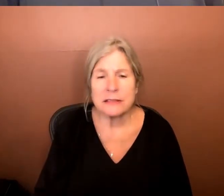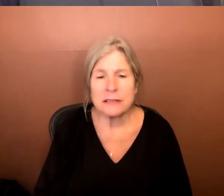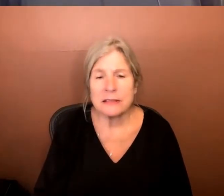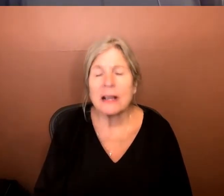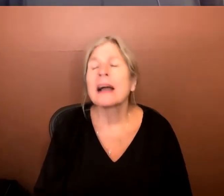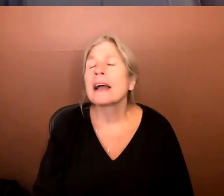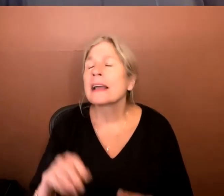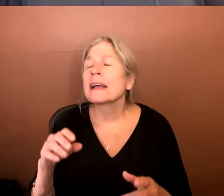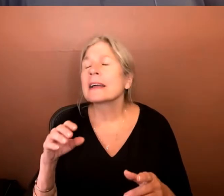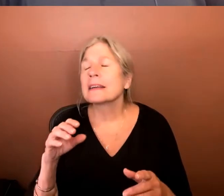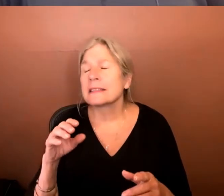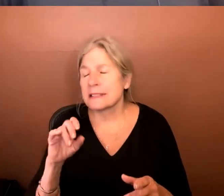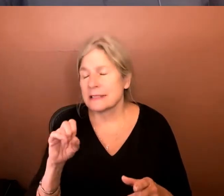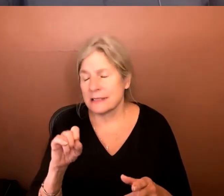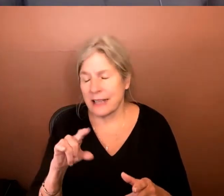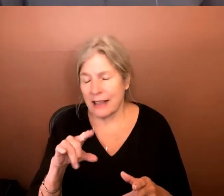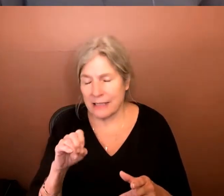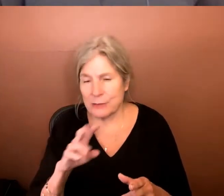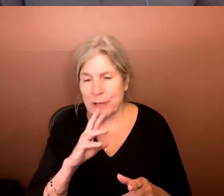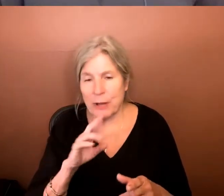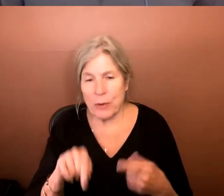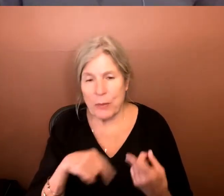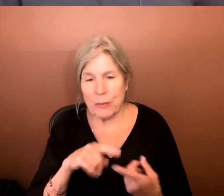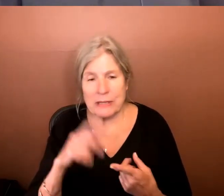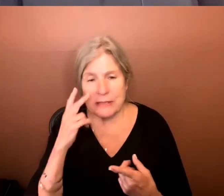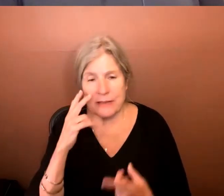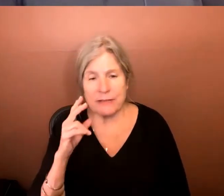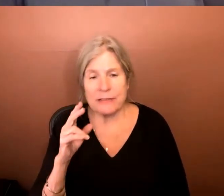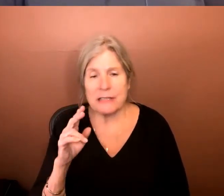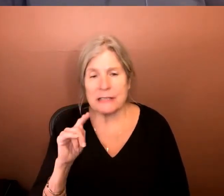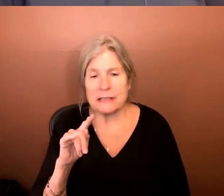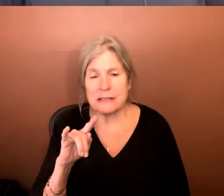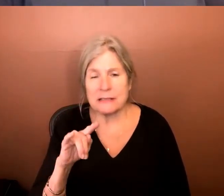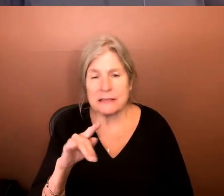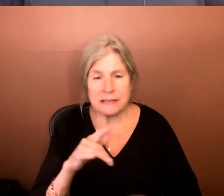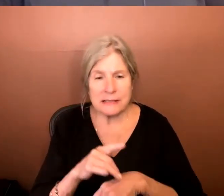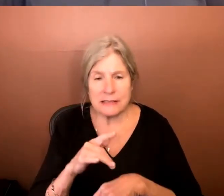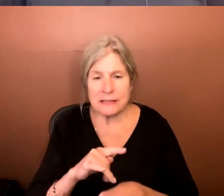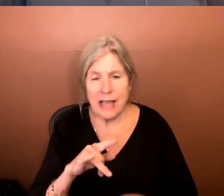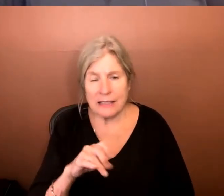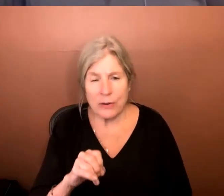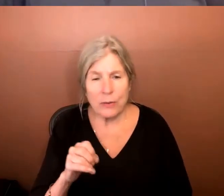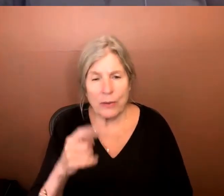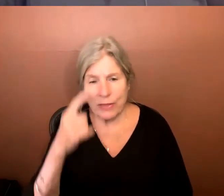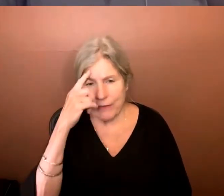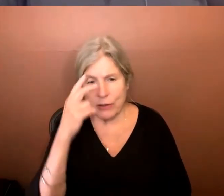Typically when we think of tactiles we think of using our fingers to feel small